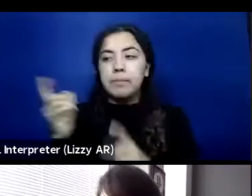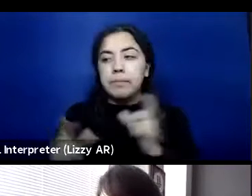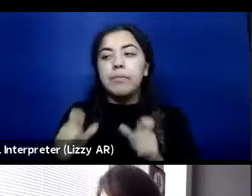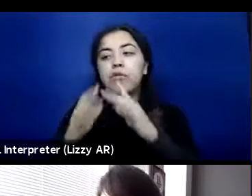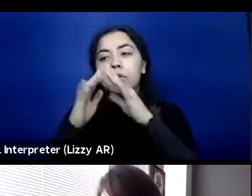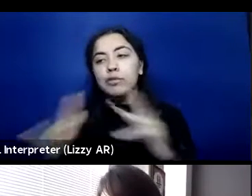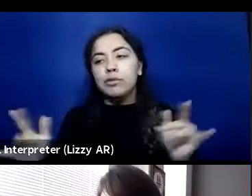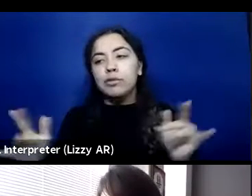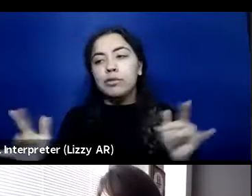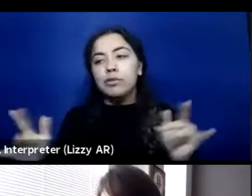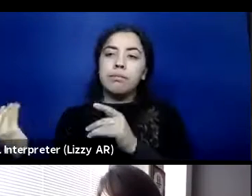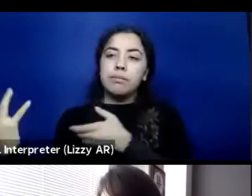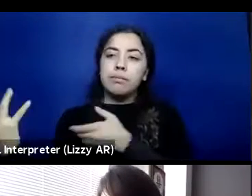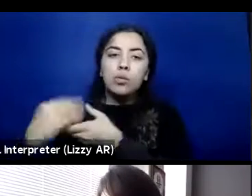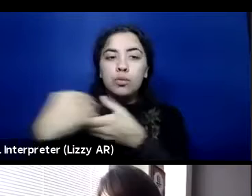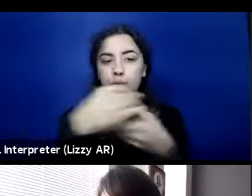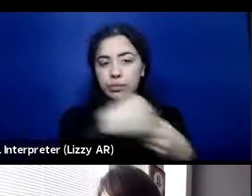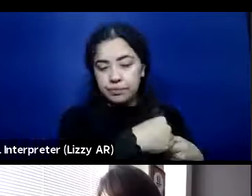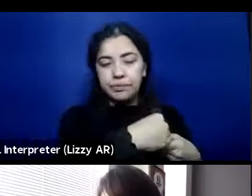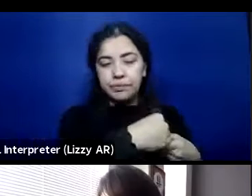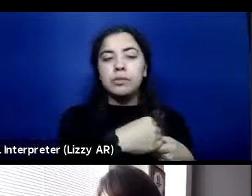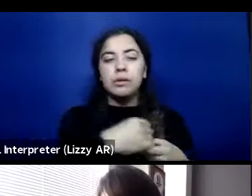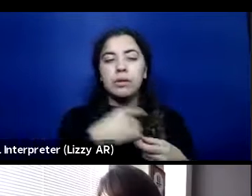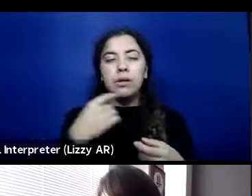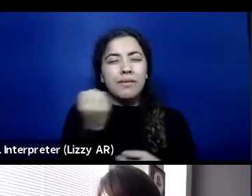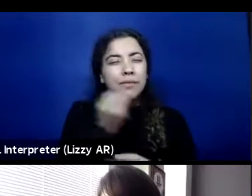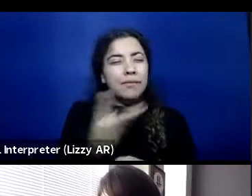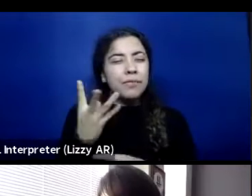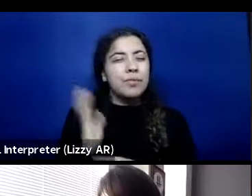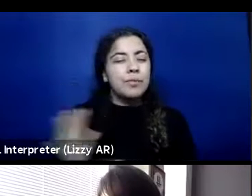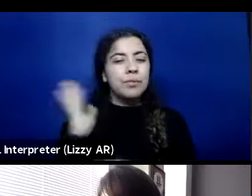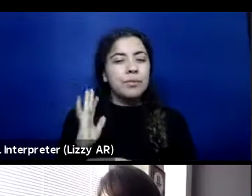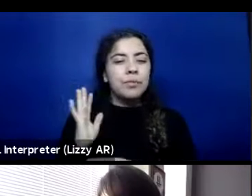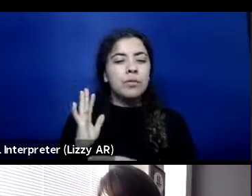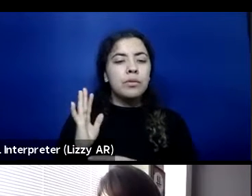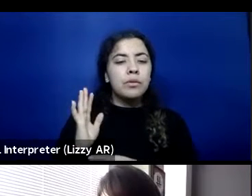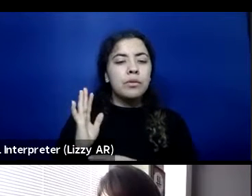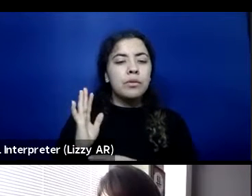about inclusiveness of employees with disabilities,